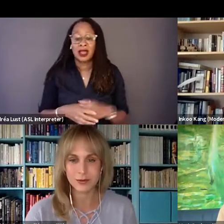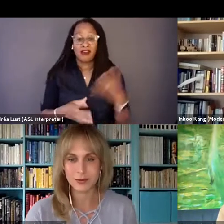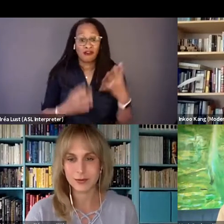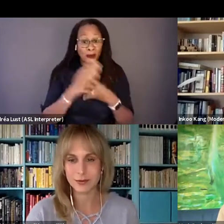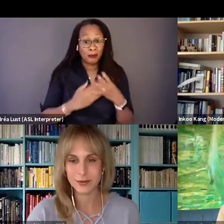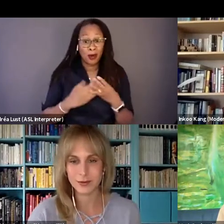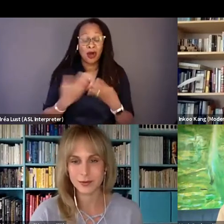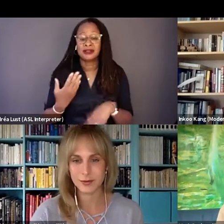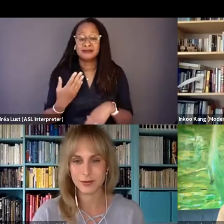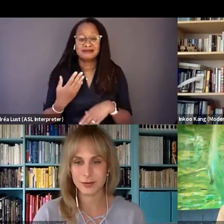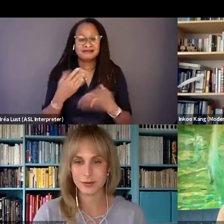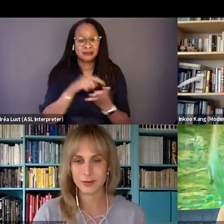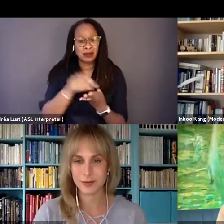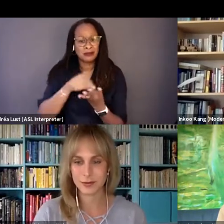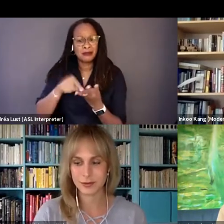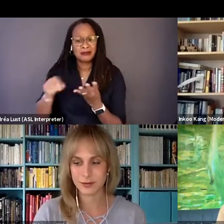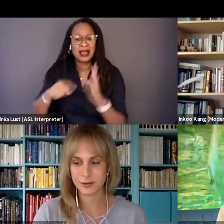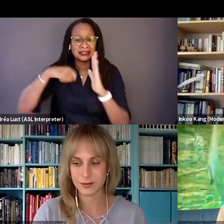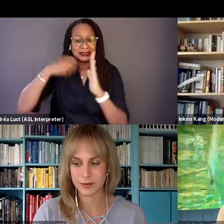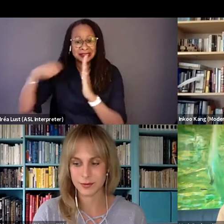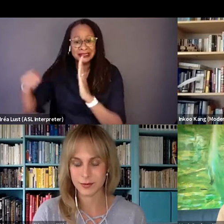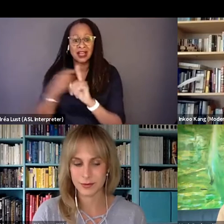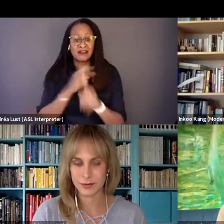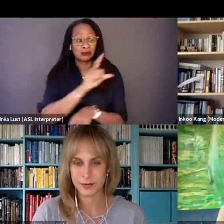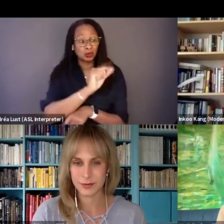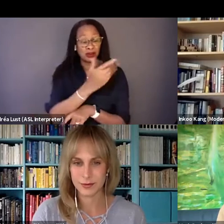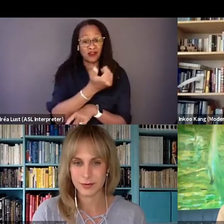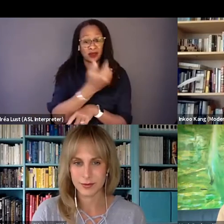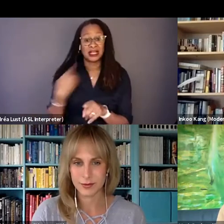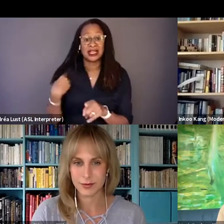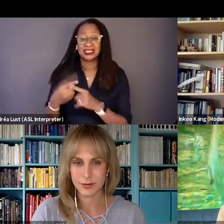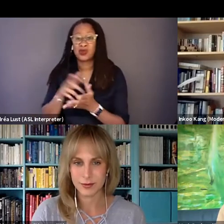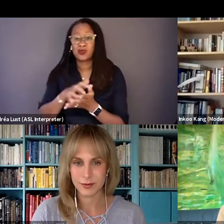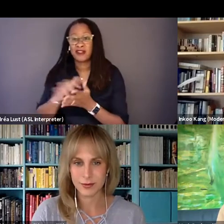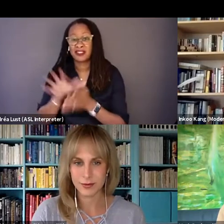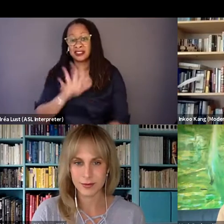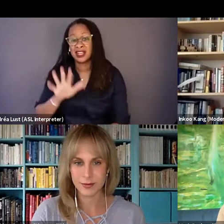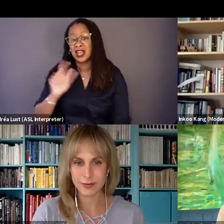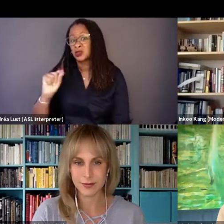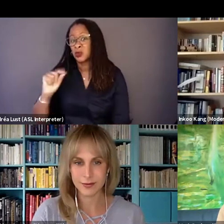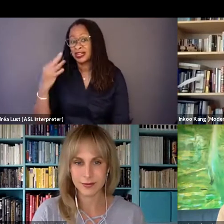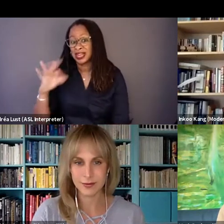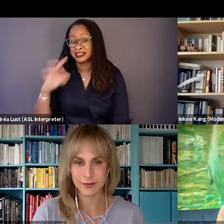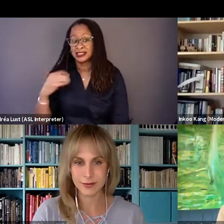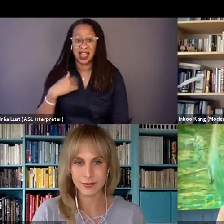from shooting and editing from 2014 to roughly mid 2019 was when I realized it was like,